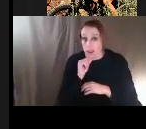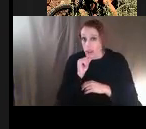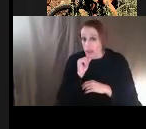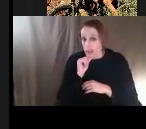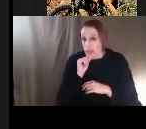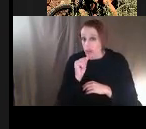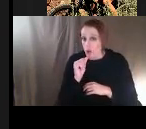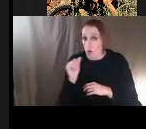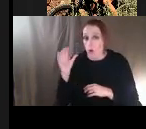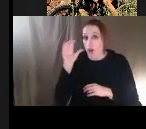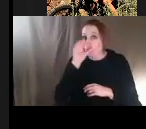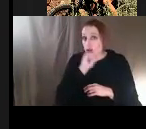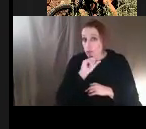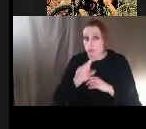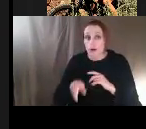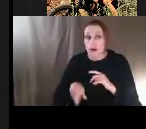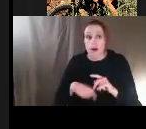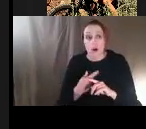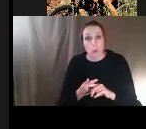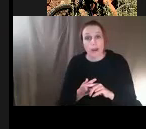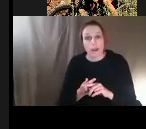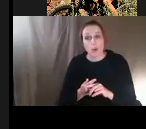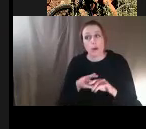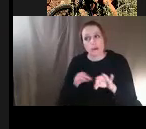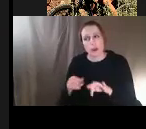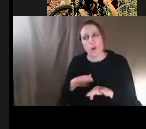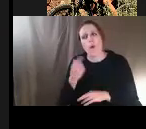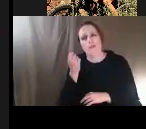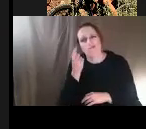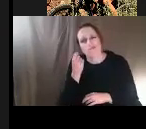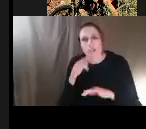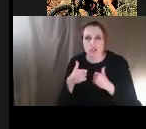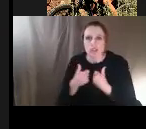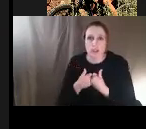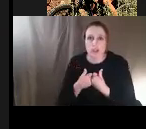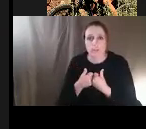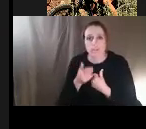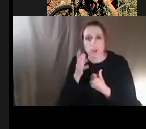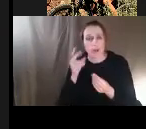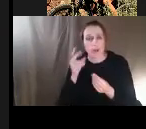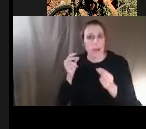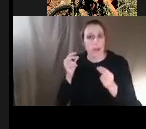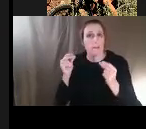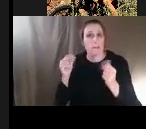embraced because the folks that we serve that are